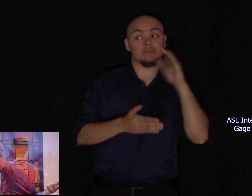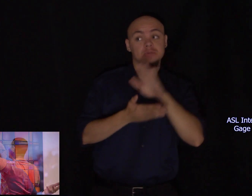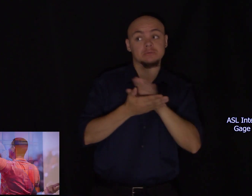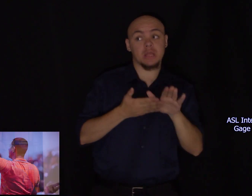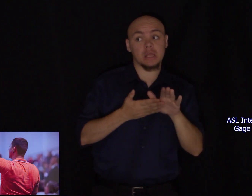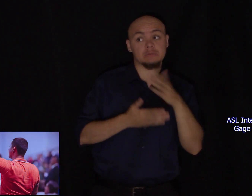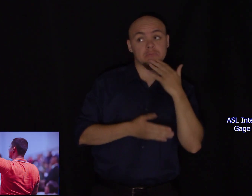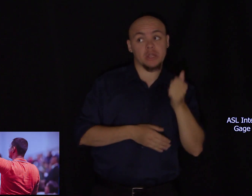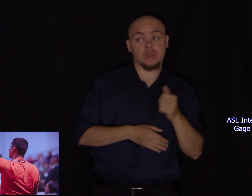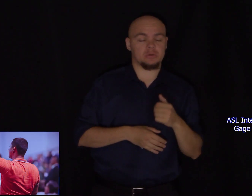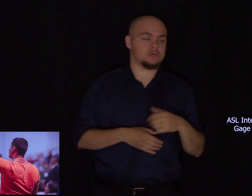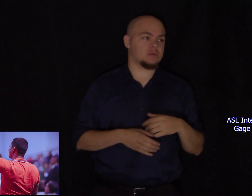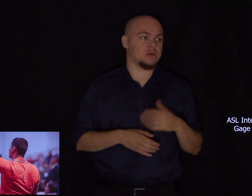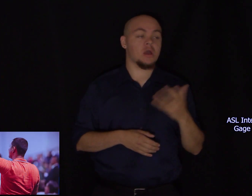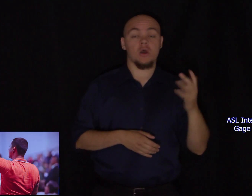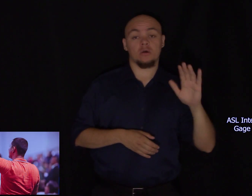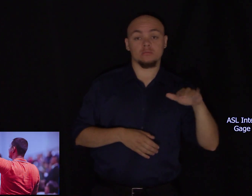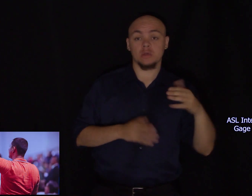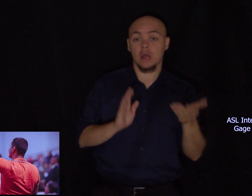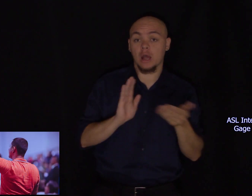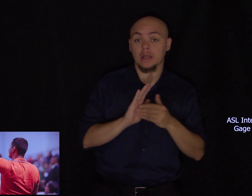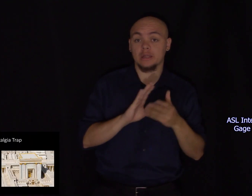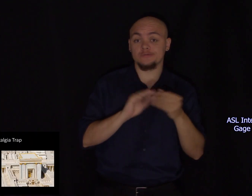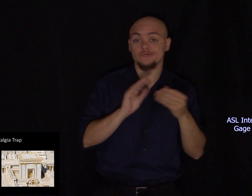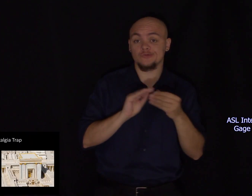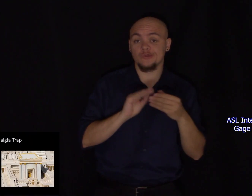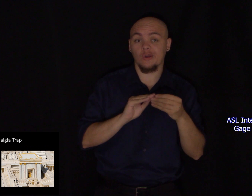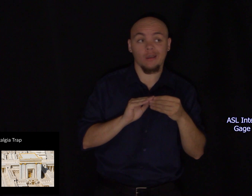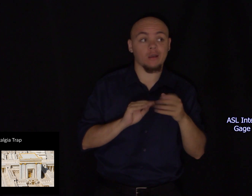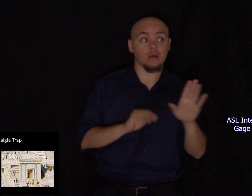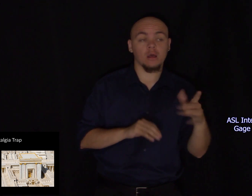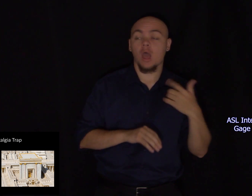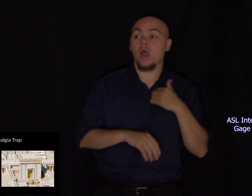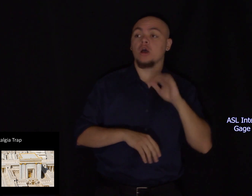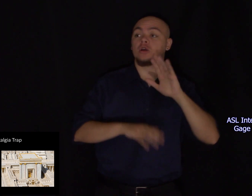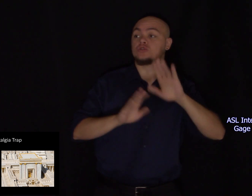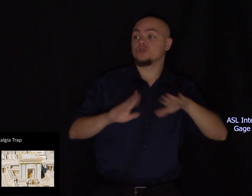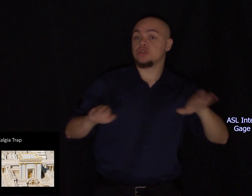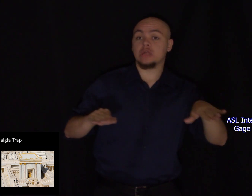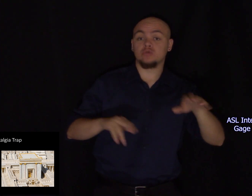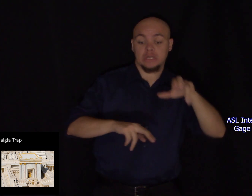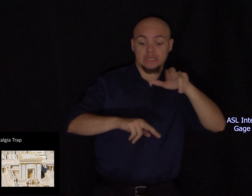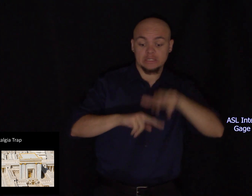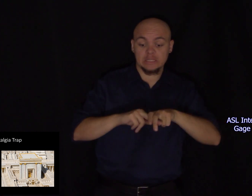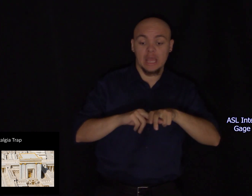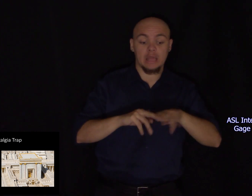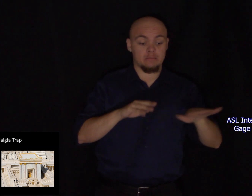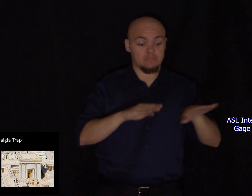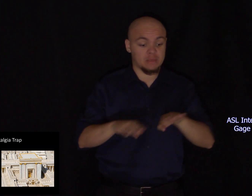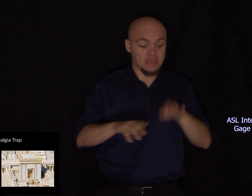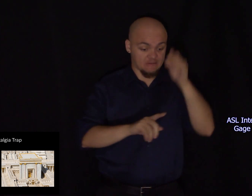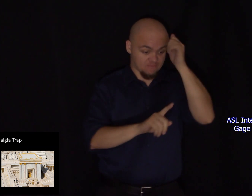you know in the old days it was so much better in my day they say children sat in the service